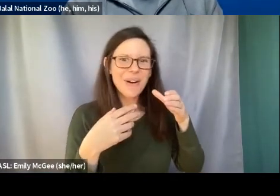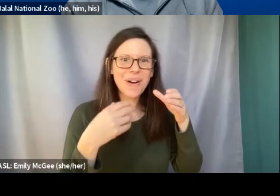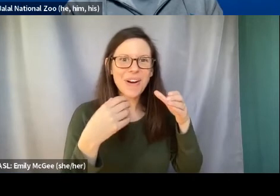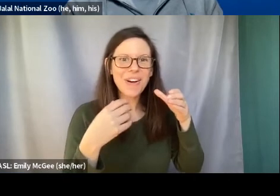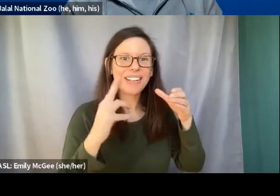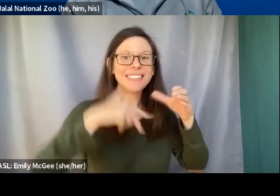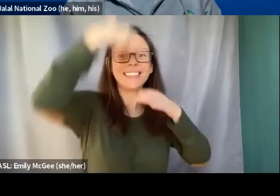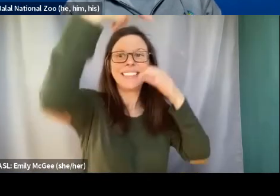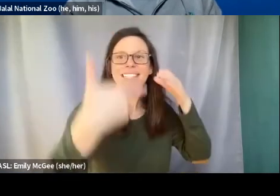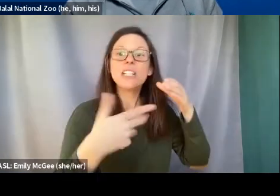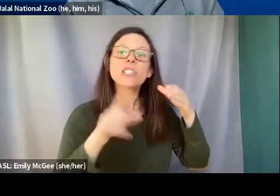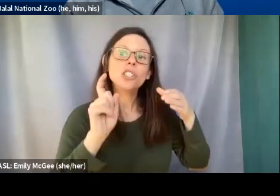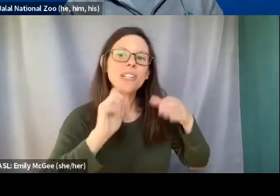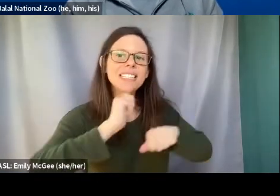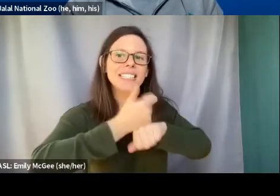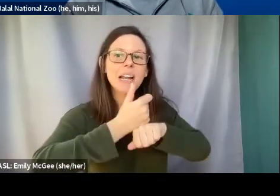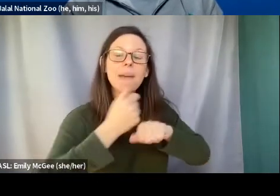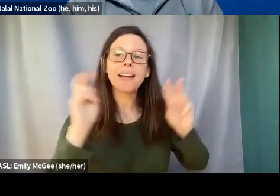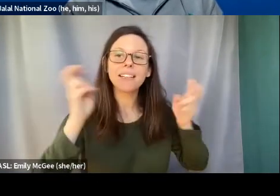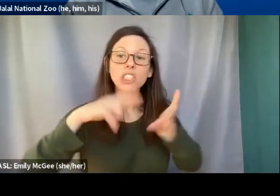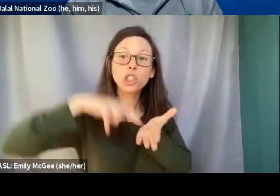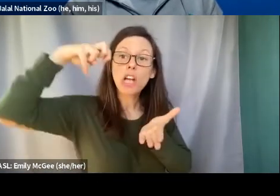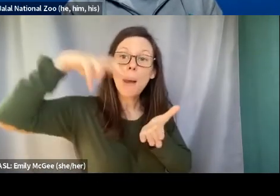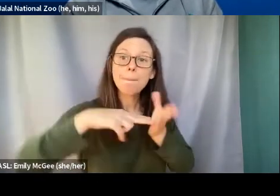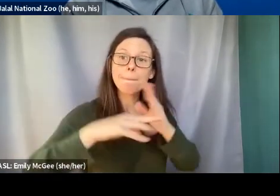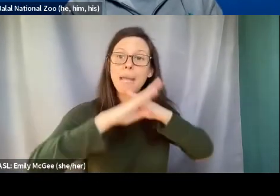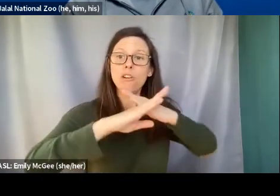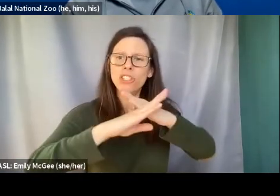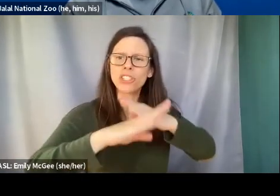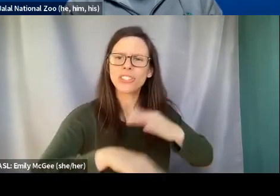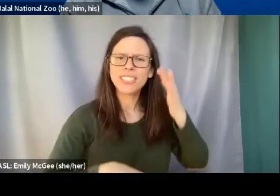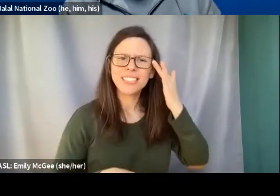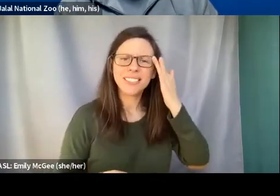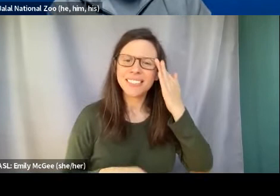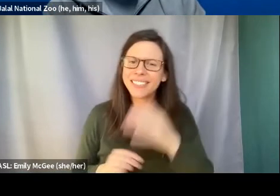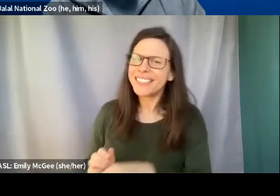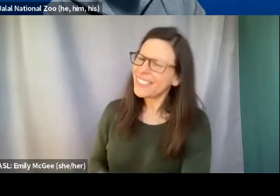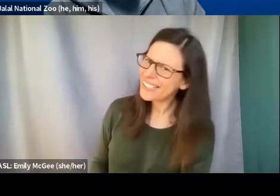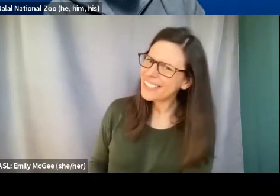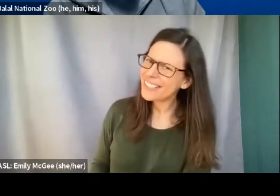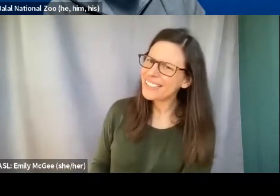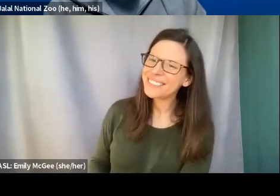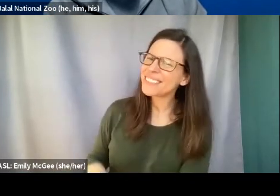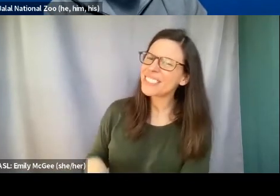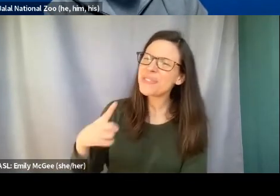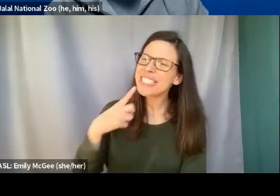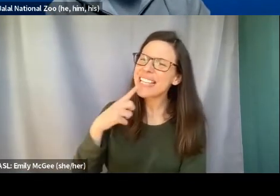Shellie: Okay so you said "jump barrier". >>Jalal: Yeah. Jump barrier. >>Shellie: You said jump barrier. >>Jalal: I'm sorry? >>Shellie: You said jump barrier